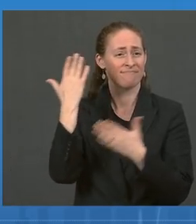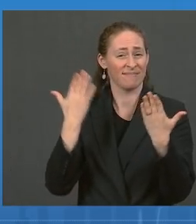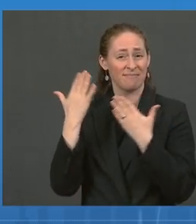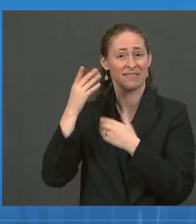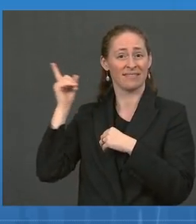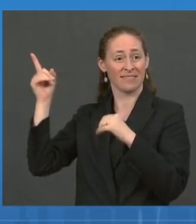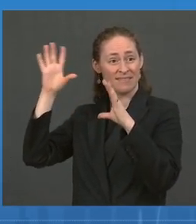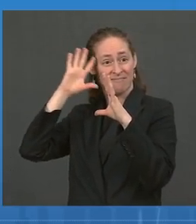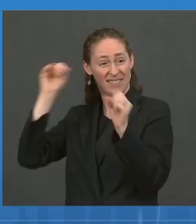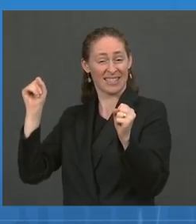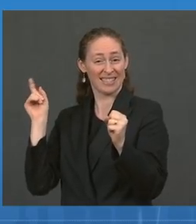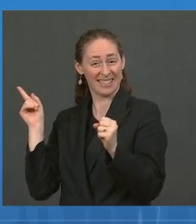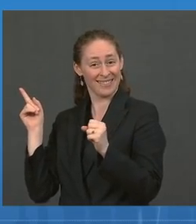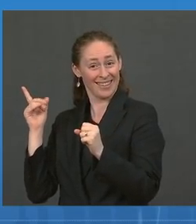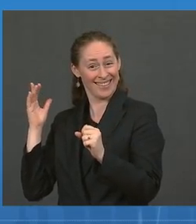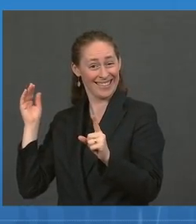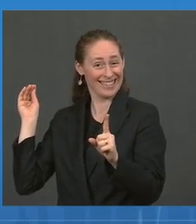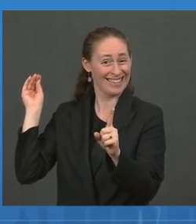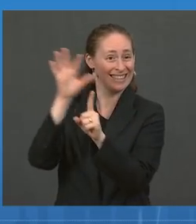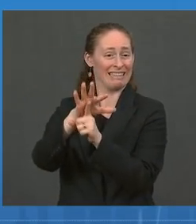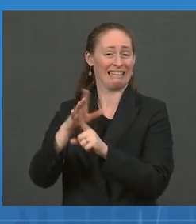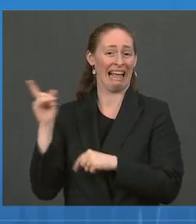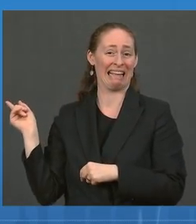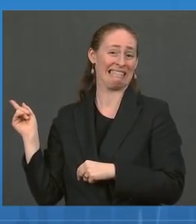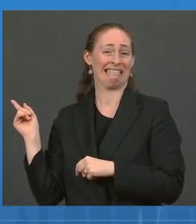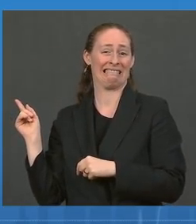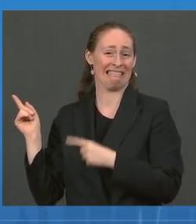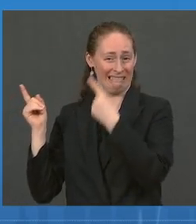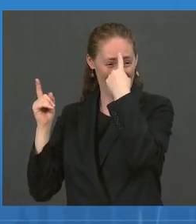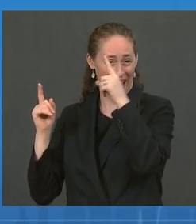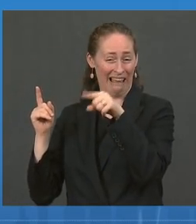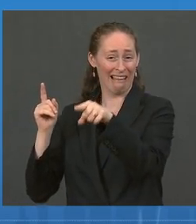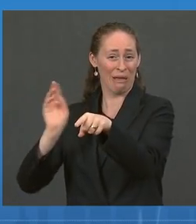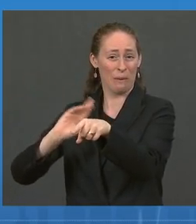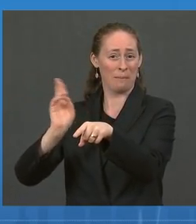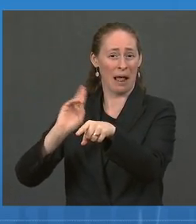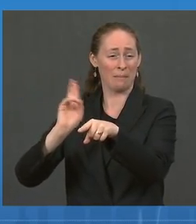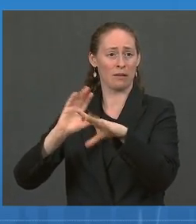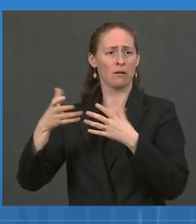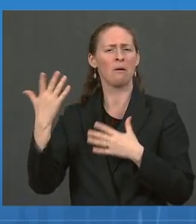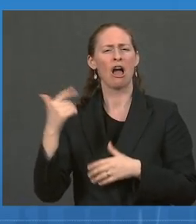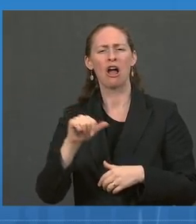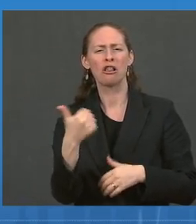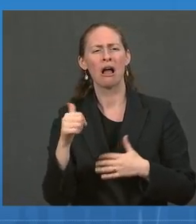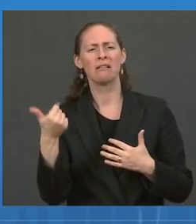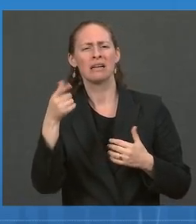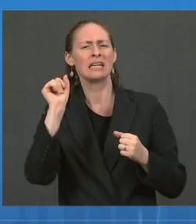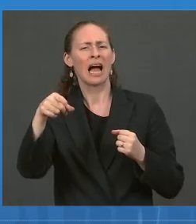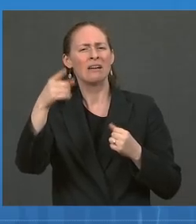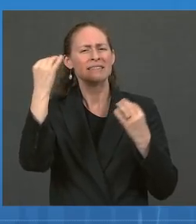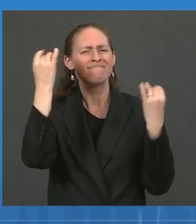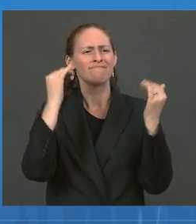What specific steps have you taken to close the gap with those communities -- Republicans and conservatives?